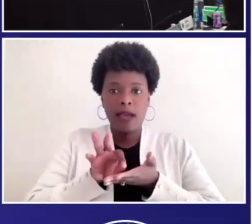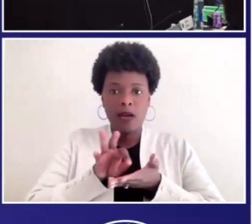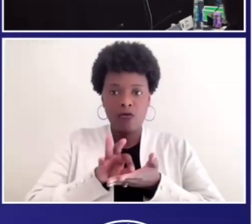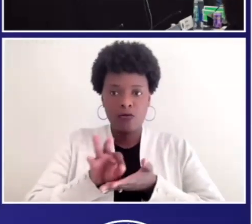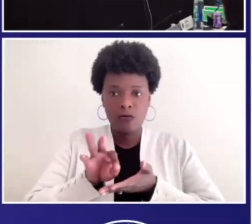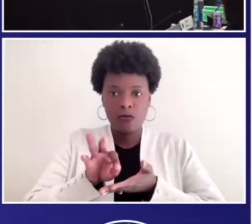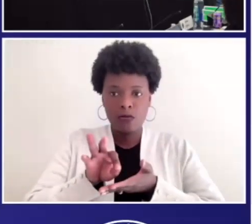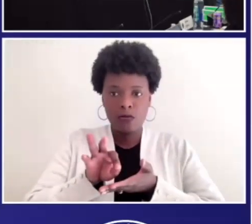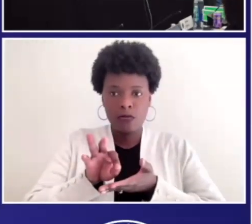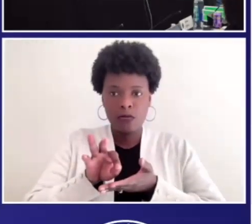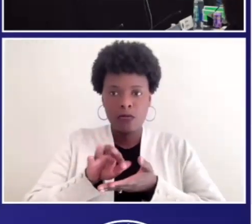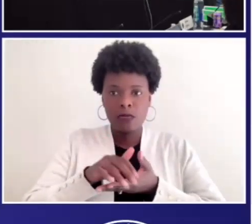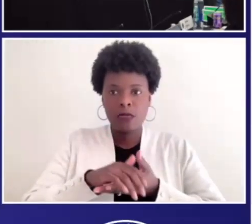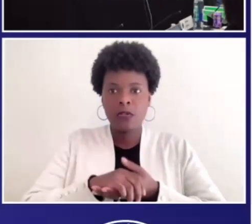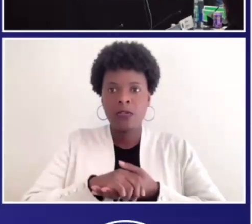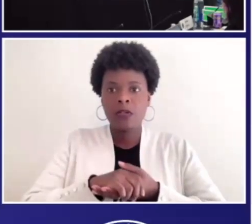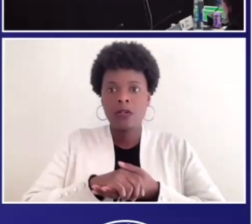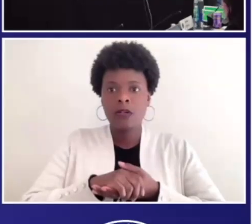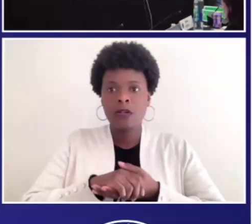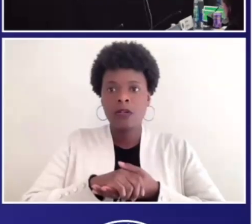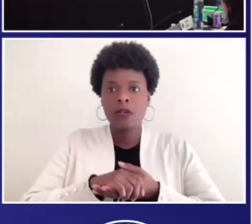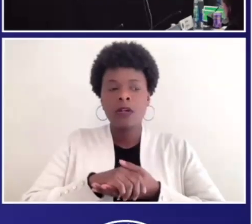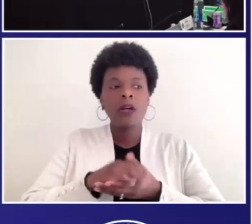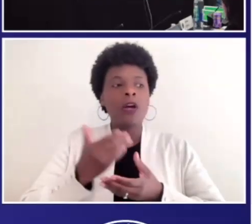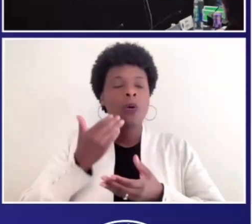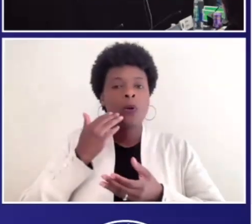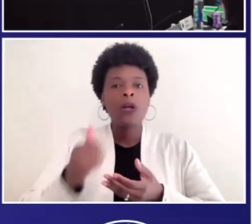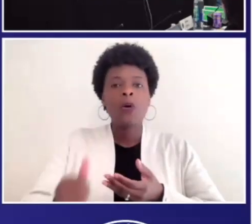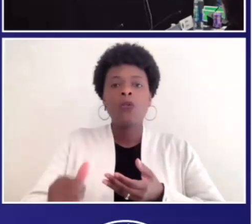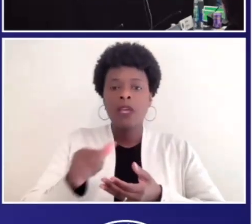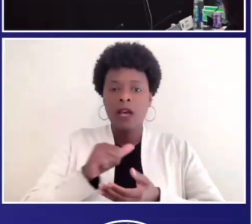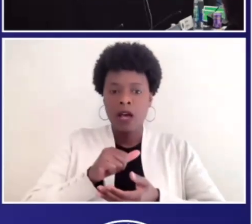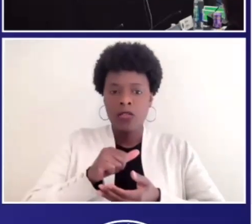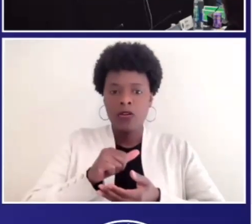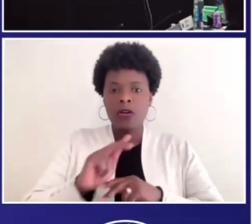we already know the other types of payments have to be on time under RAP, so we've addressed that.